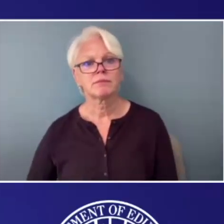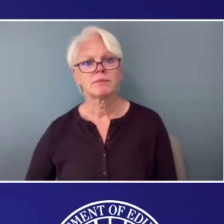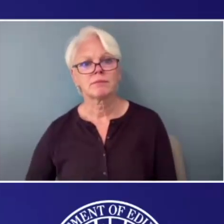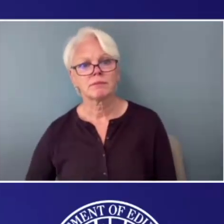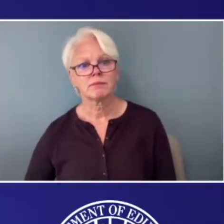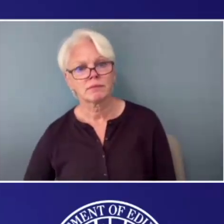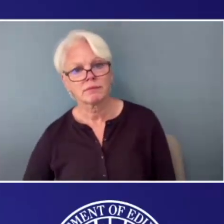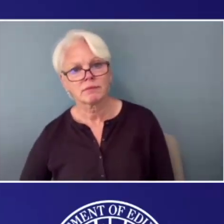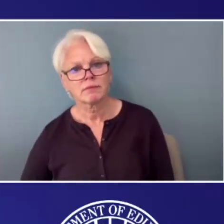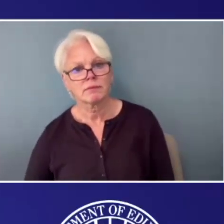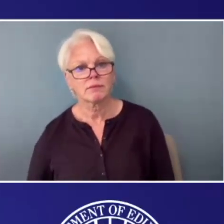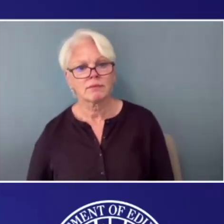Jeff, your microphone is on.